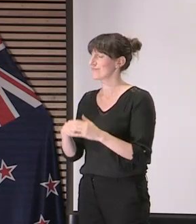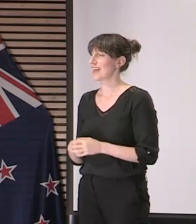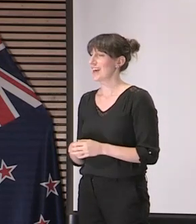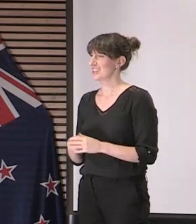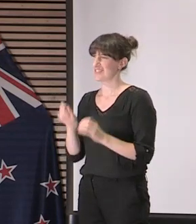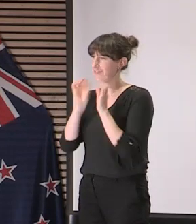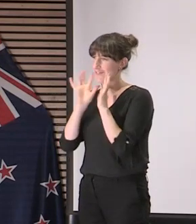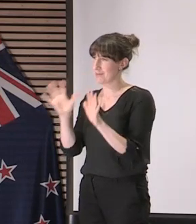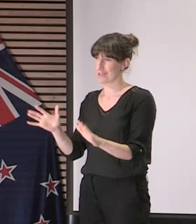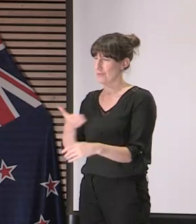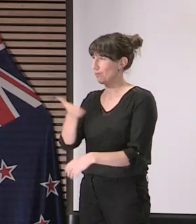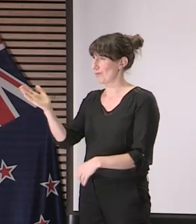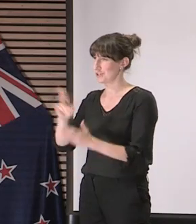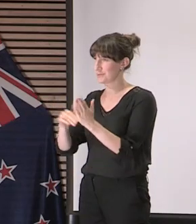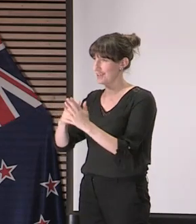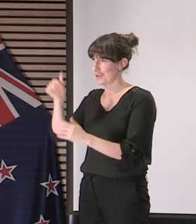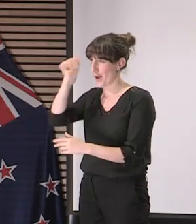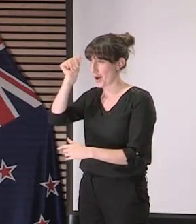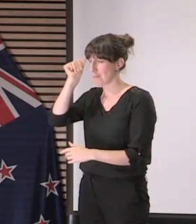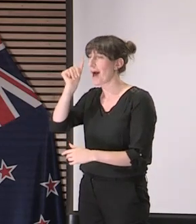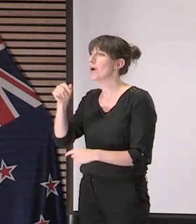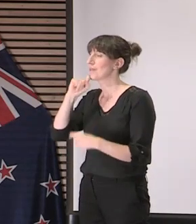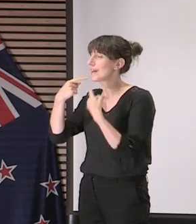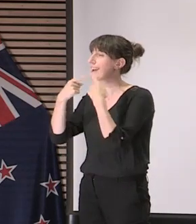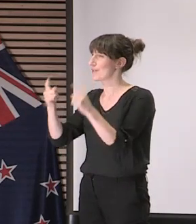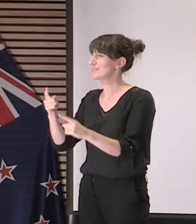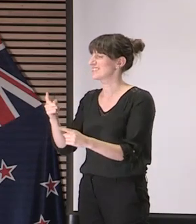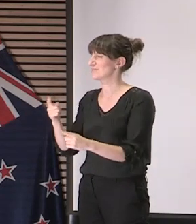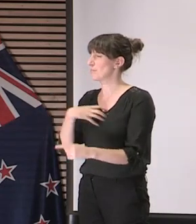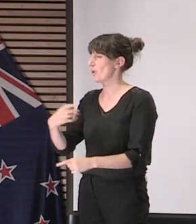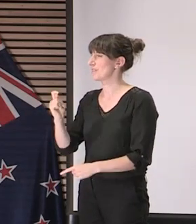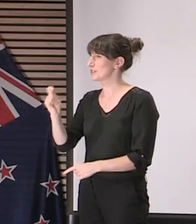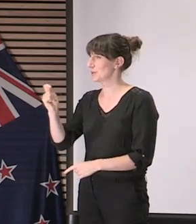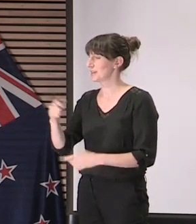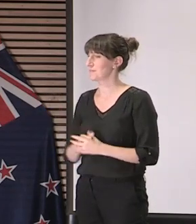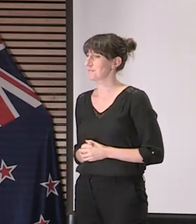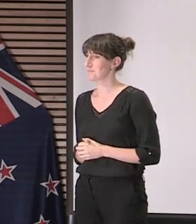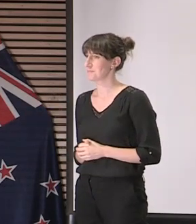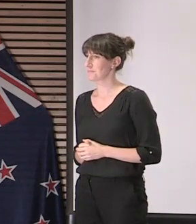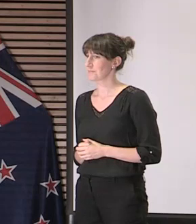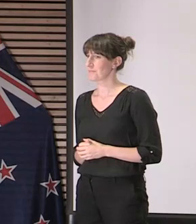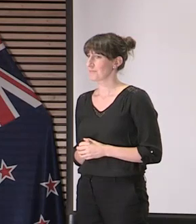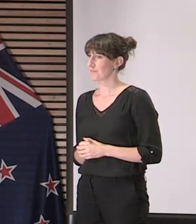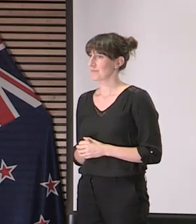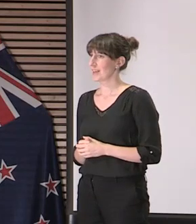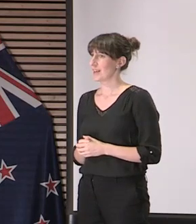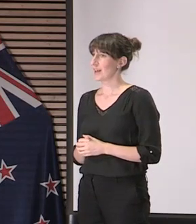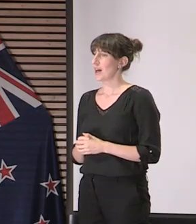should look forward to seeing Suzie Kato on TV a bit more in